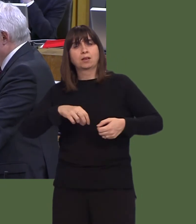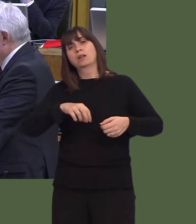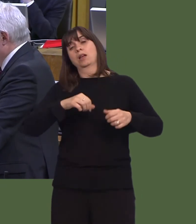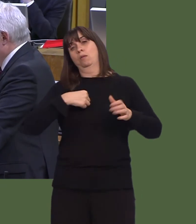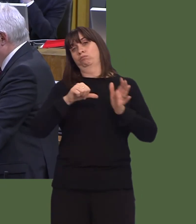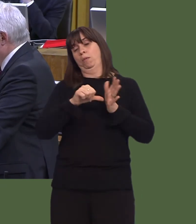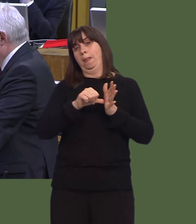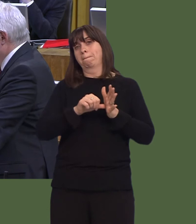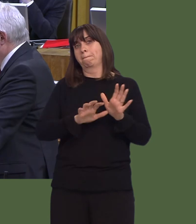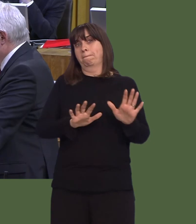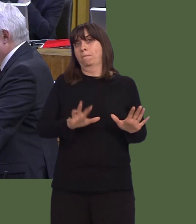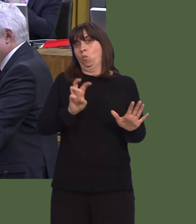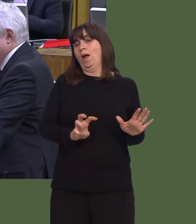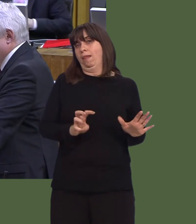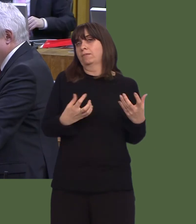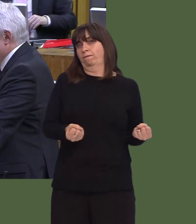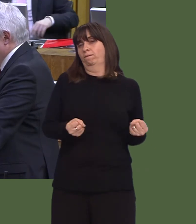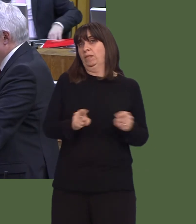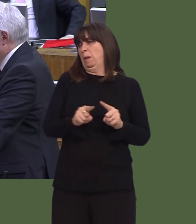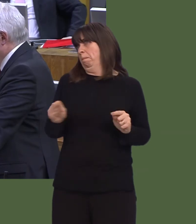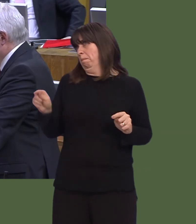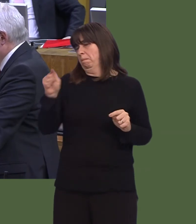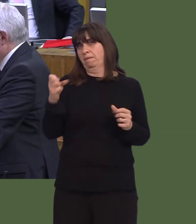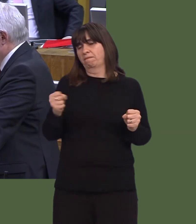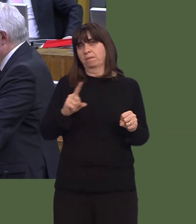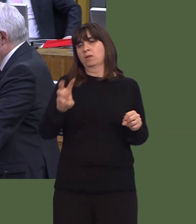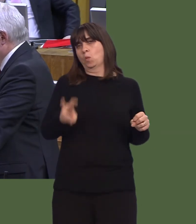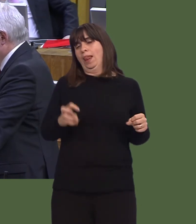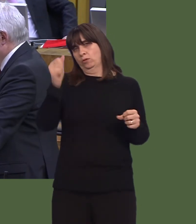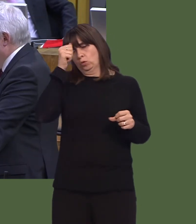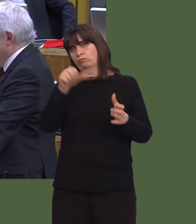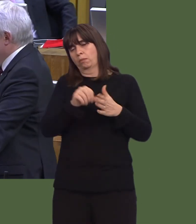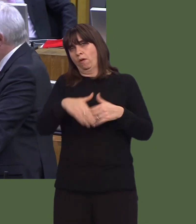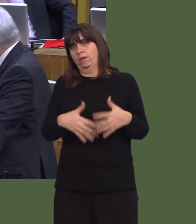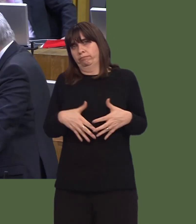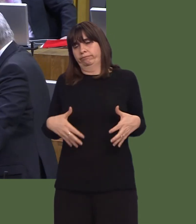it's something that we face in Wales, namely childhood obesity, where extra resources